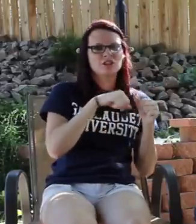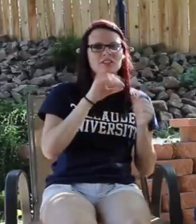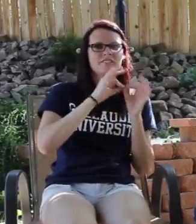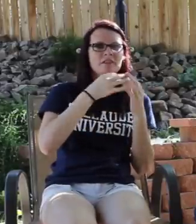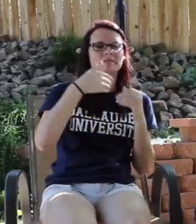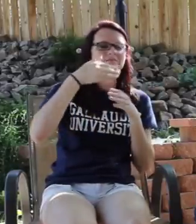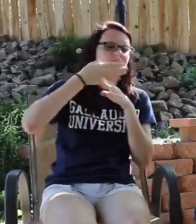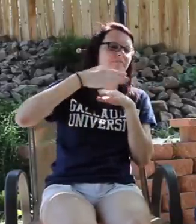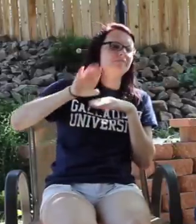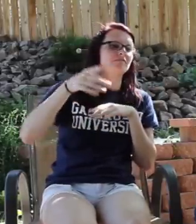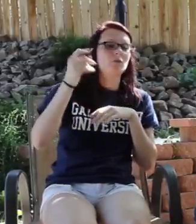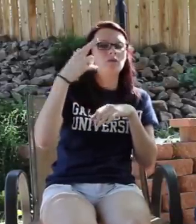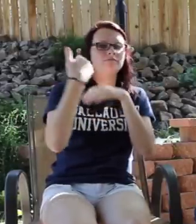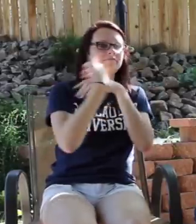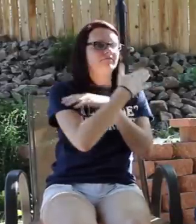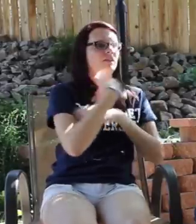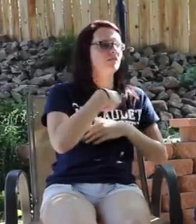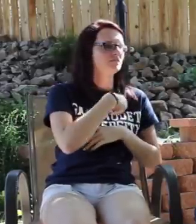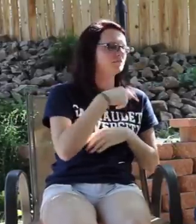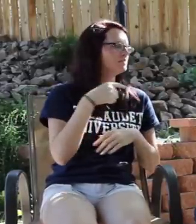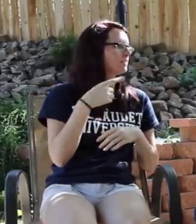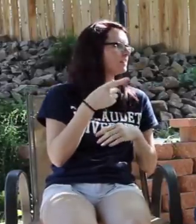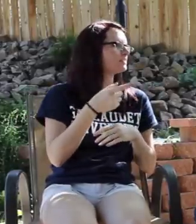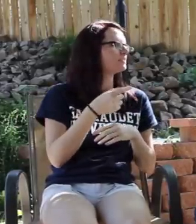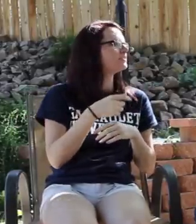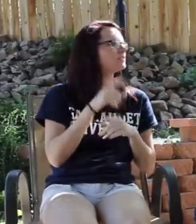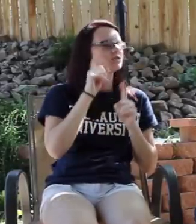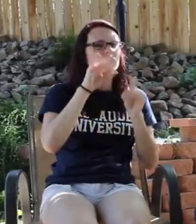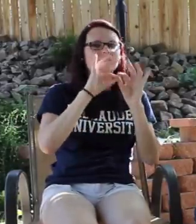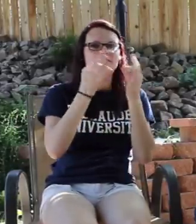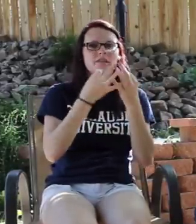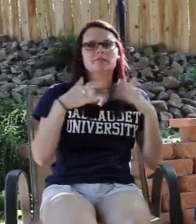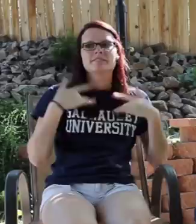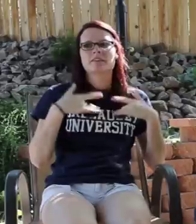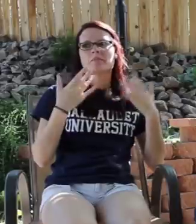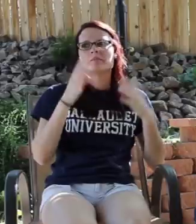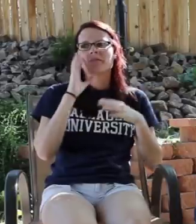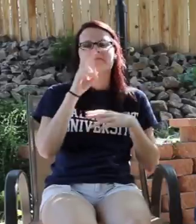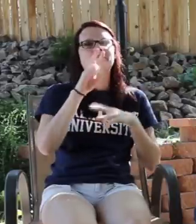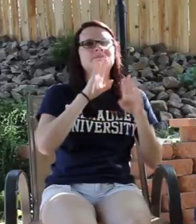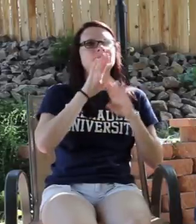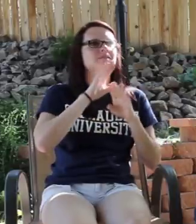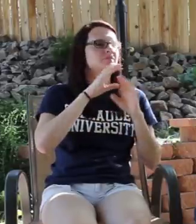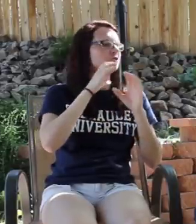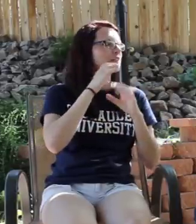want to have anything to do with our family or vice versa. When attending family events,